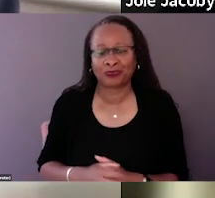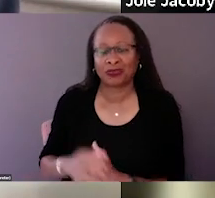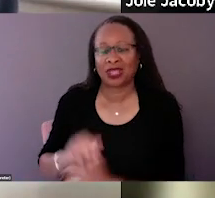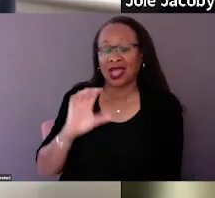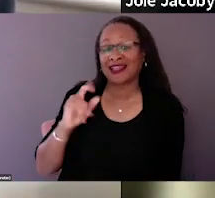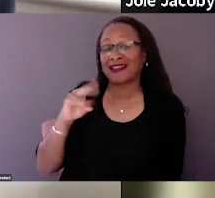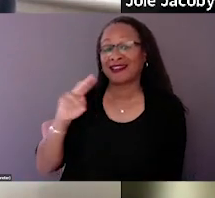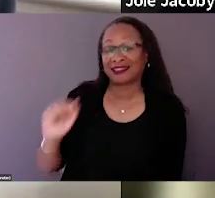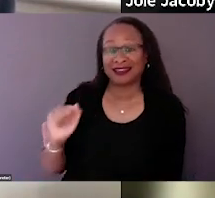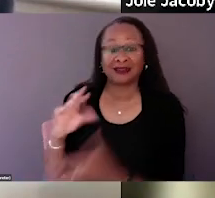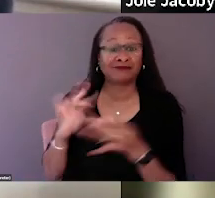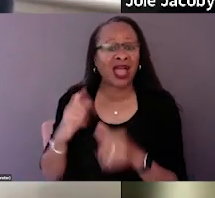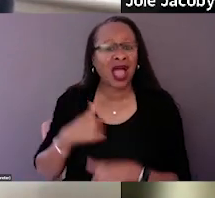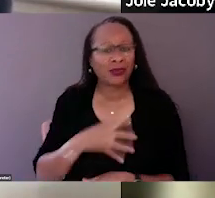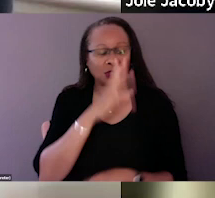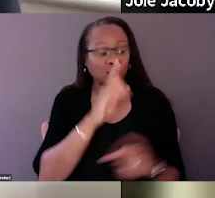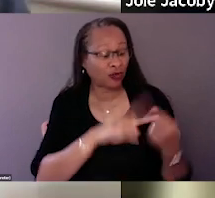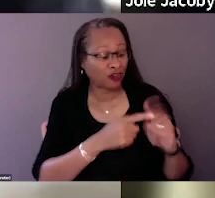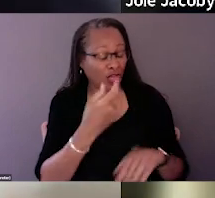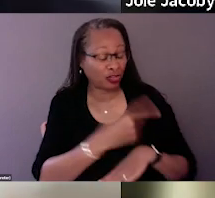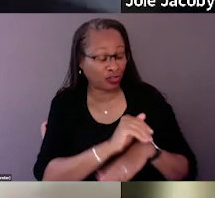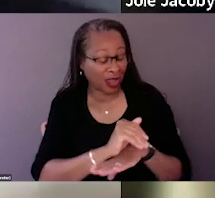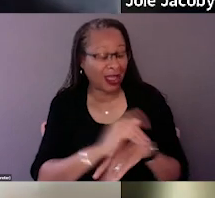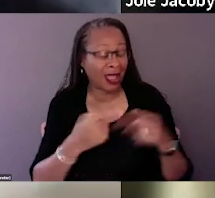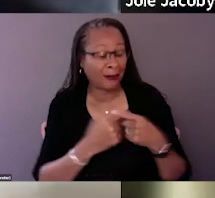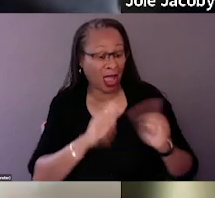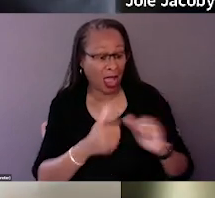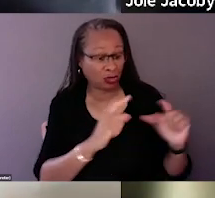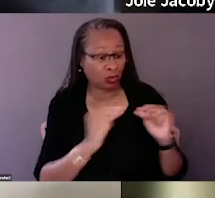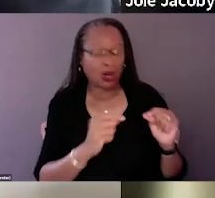about Twitter and how we both don't really use it anymore.